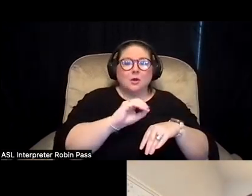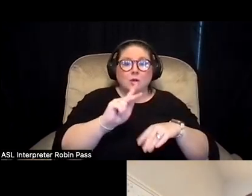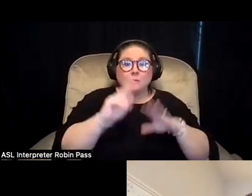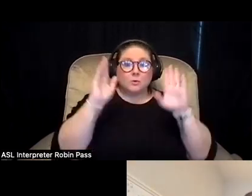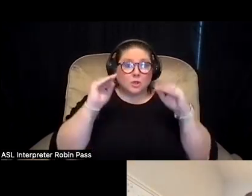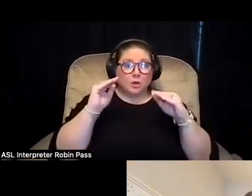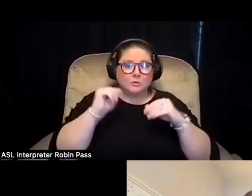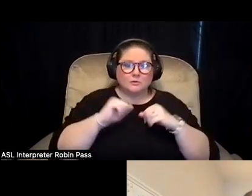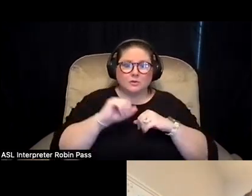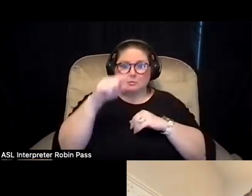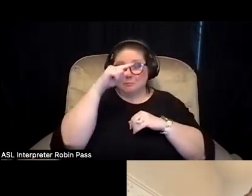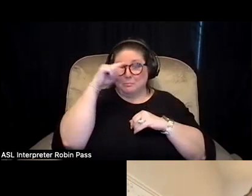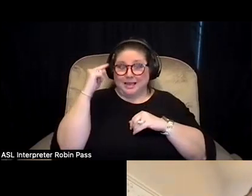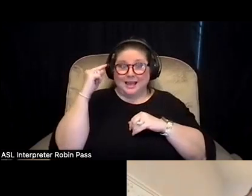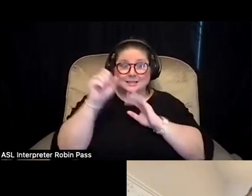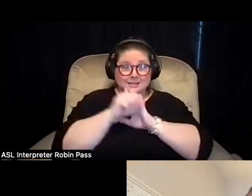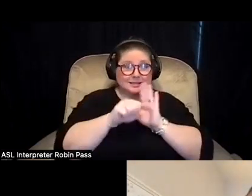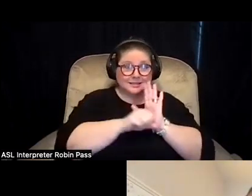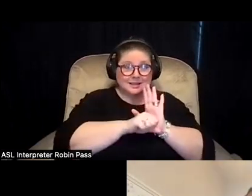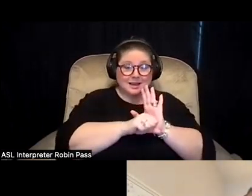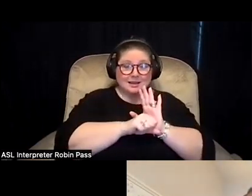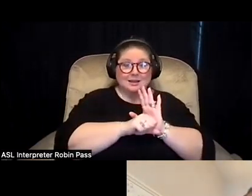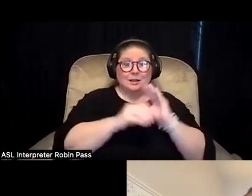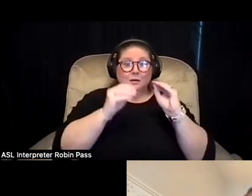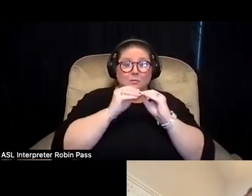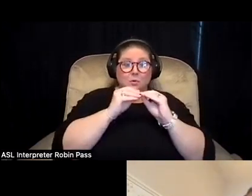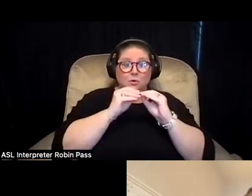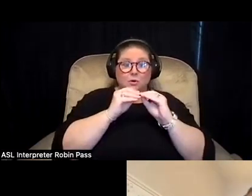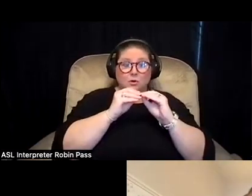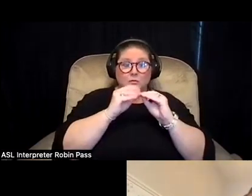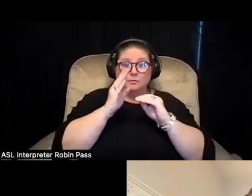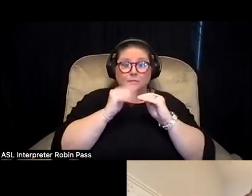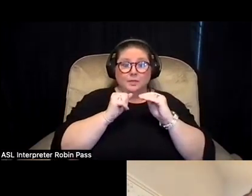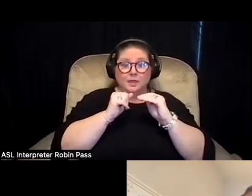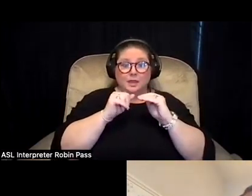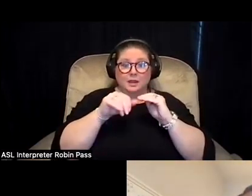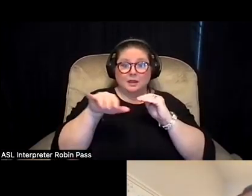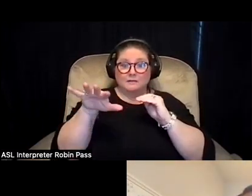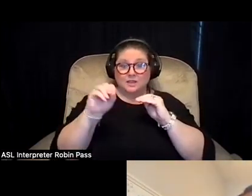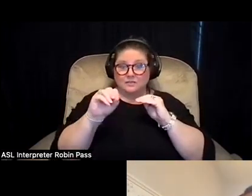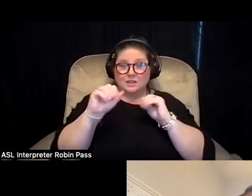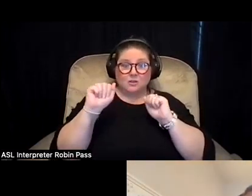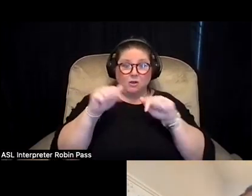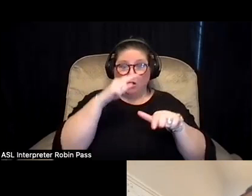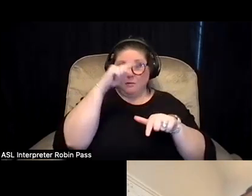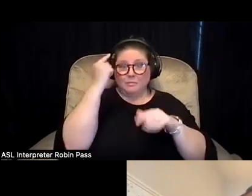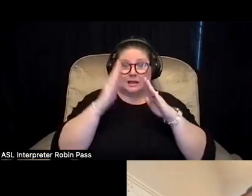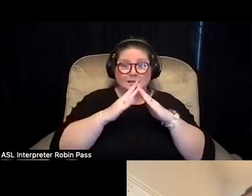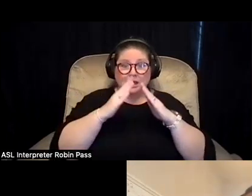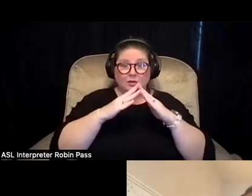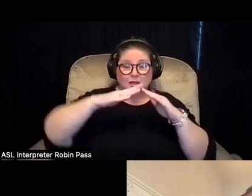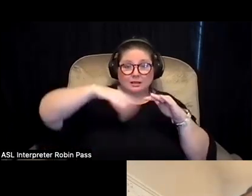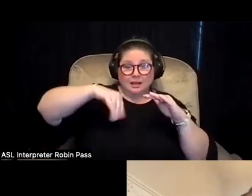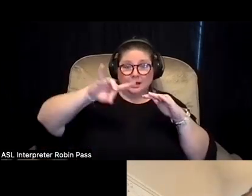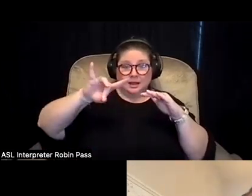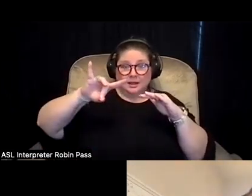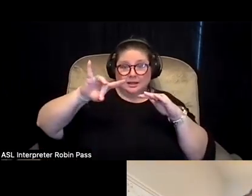black state and there were actually over 50 50 all-black towns in the late 1800s early 1900s